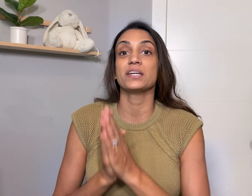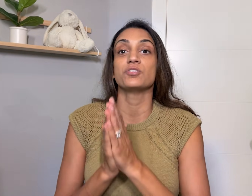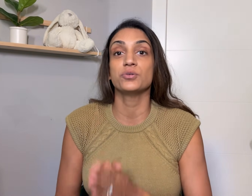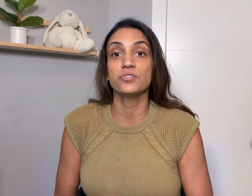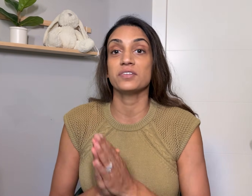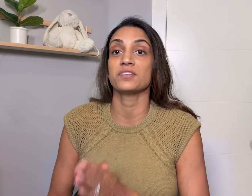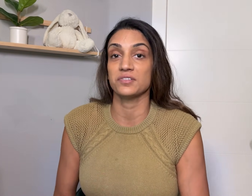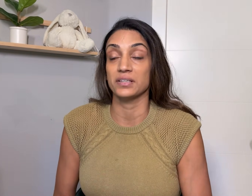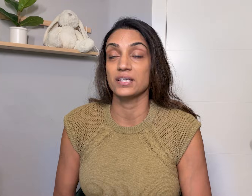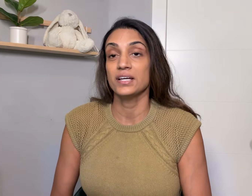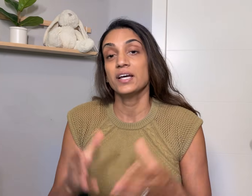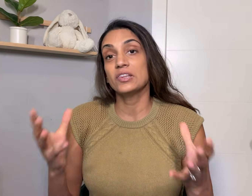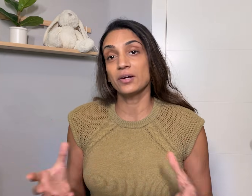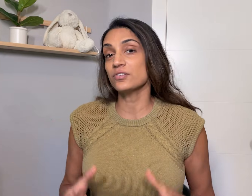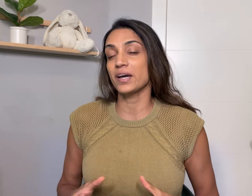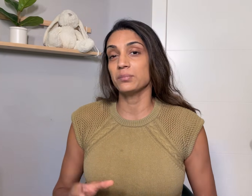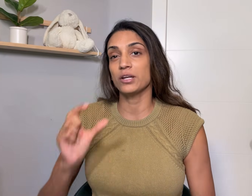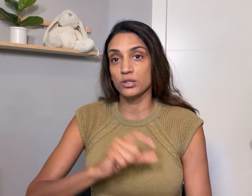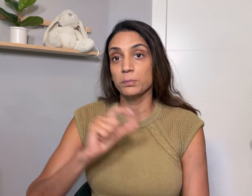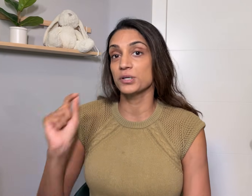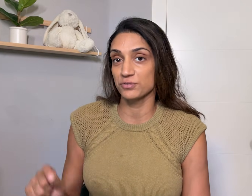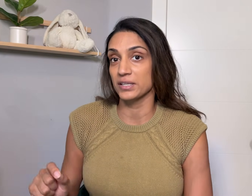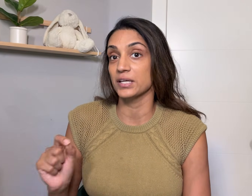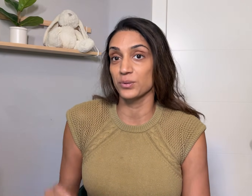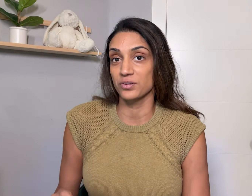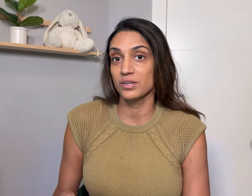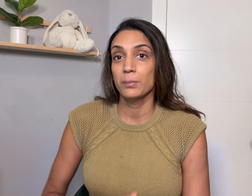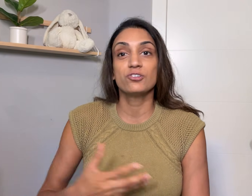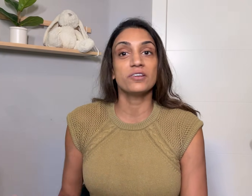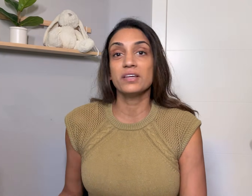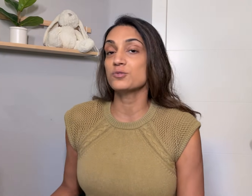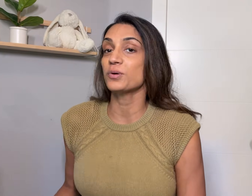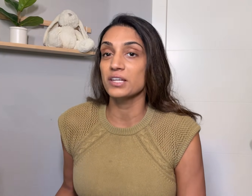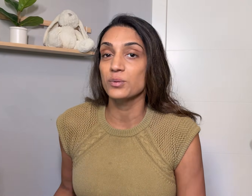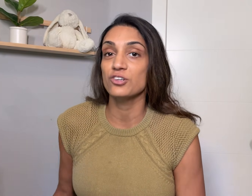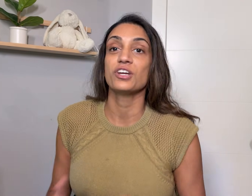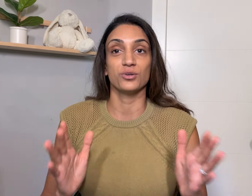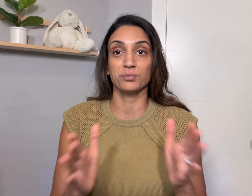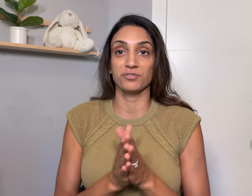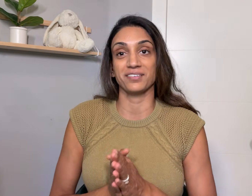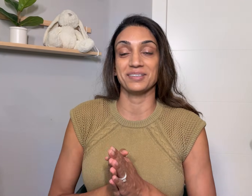if used consistently. Their sign may not look perfectly like yours, but just like spoken language, you can perfect it